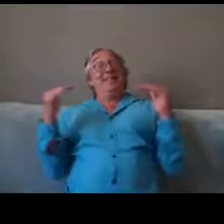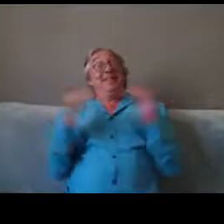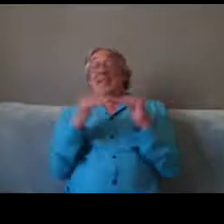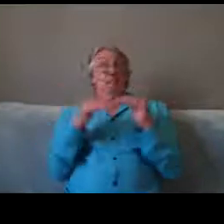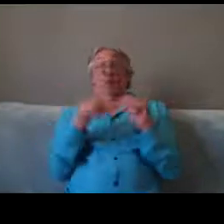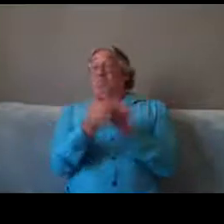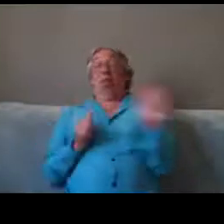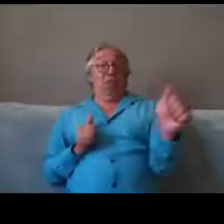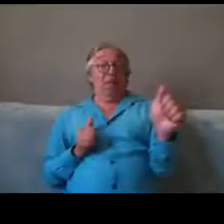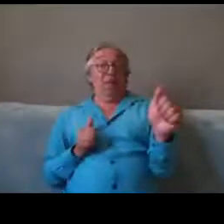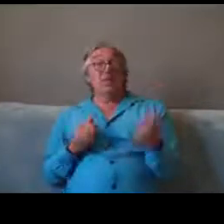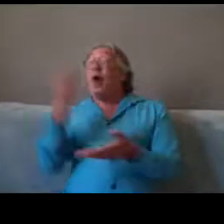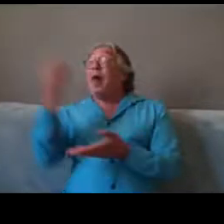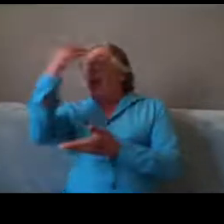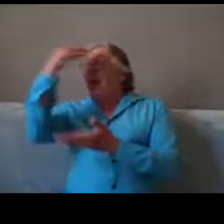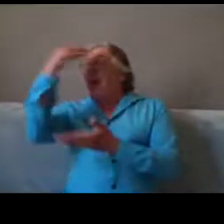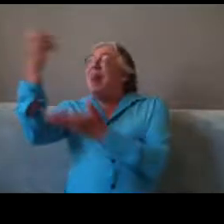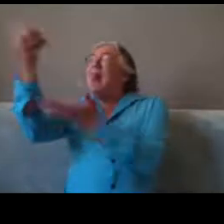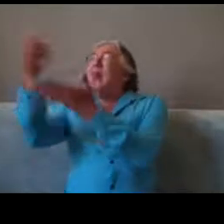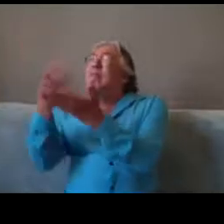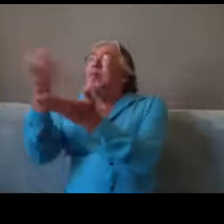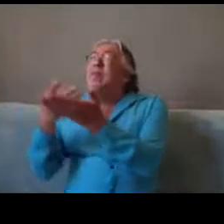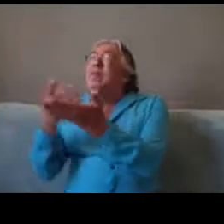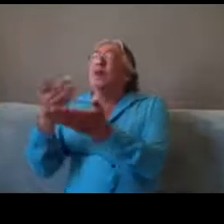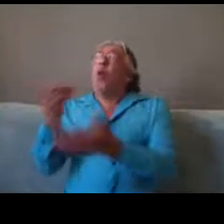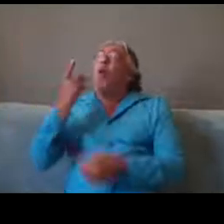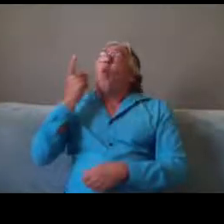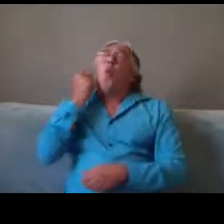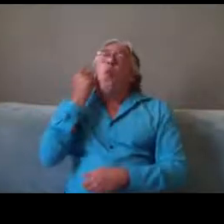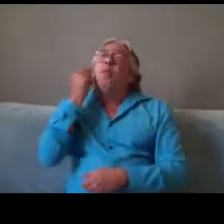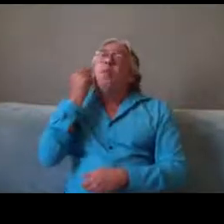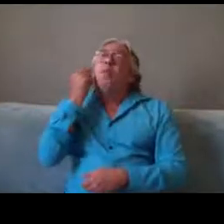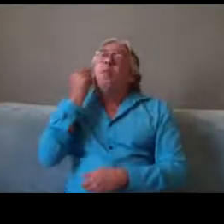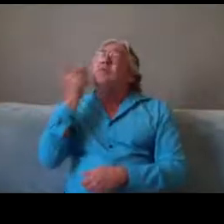for professors at universities, for school teachers,